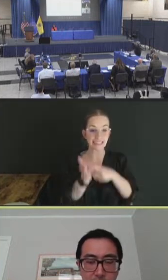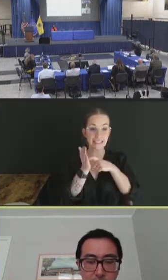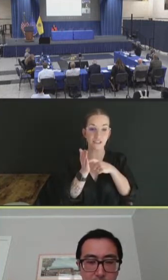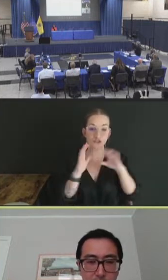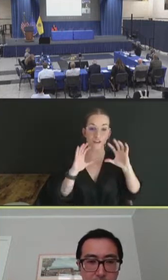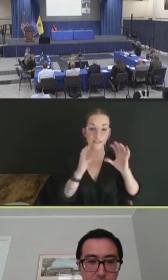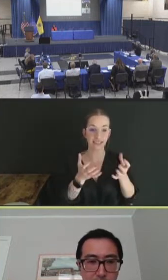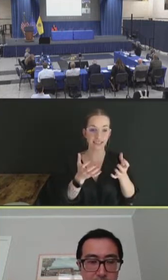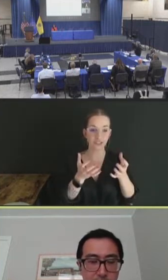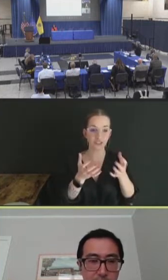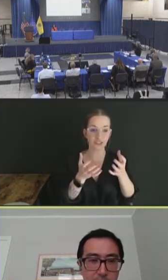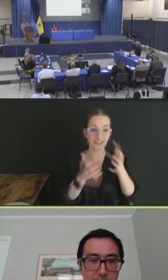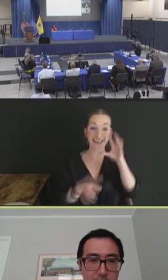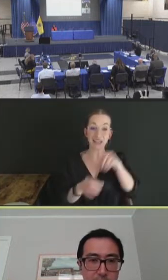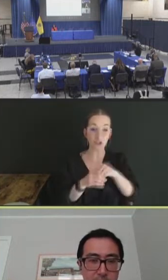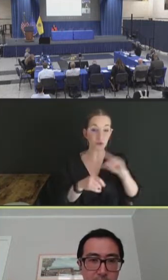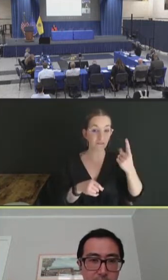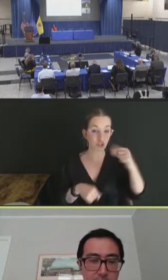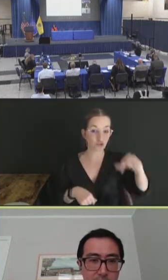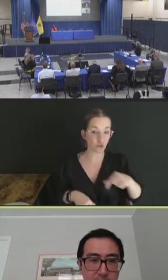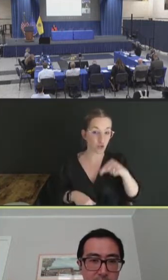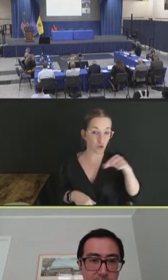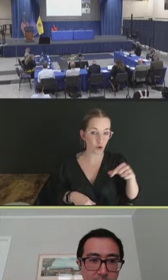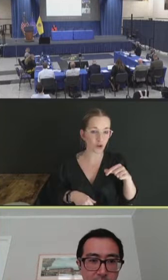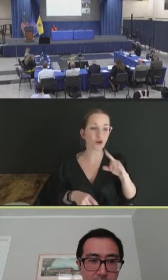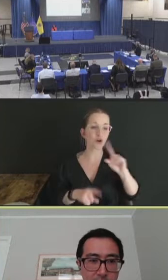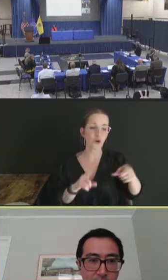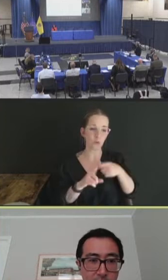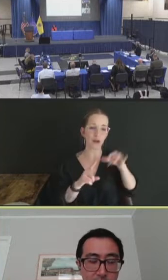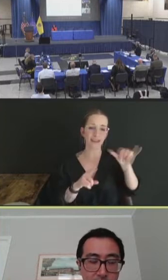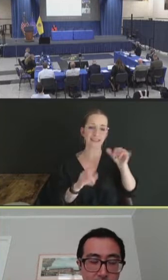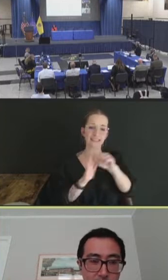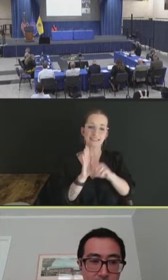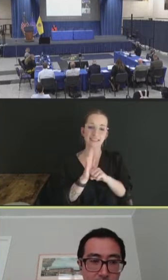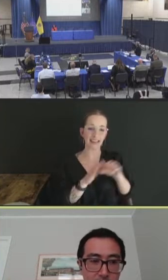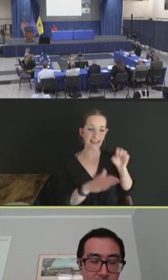when we know the state was sheltering in place. If you look at food and agriculture for example,